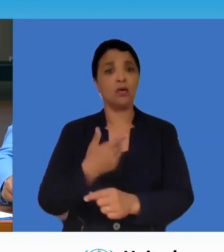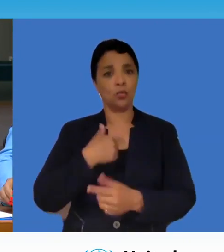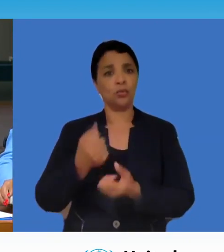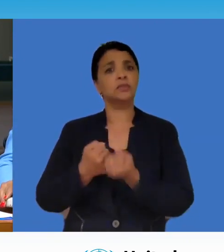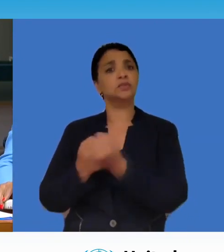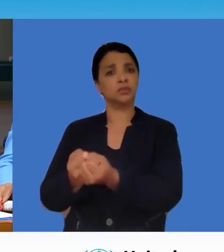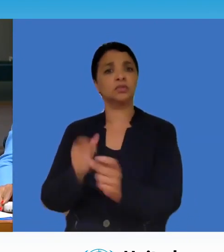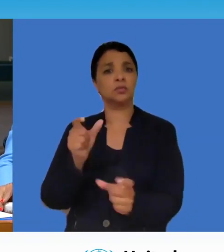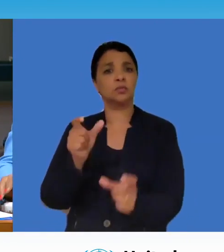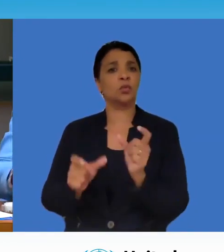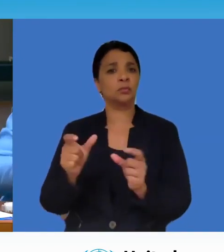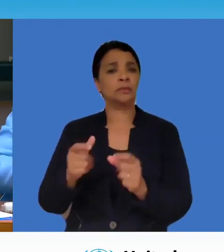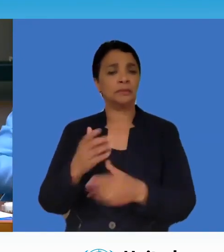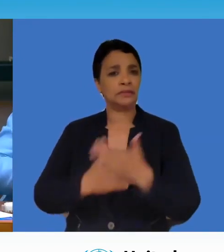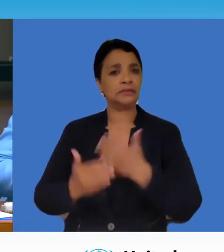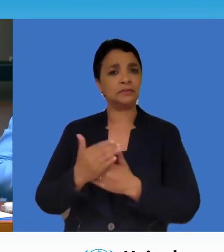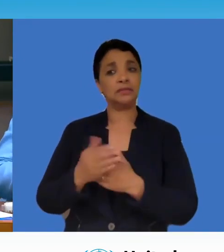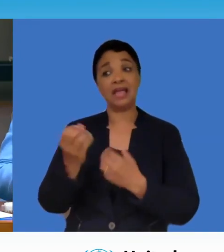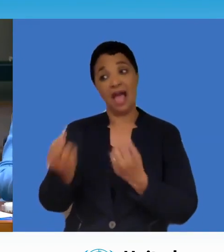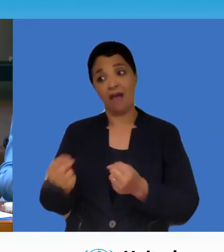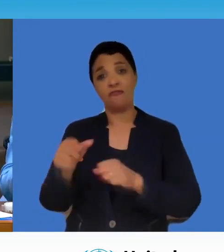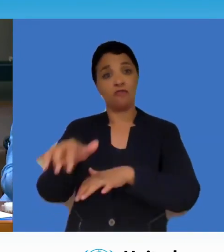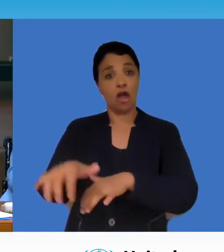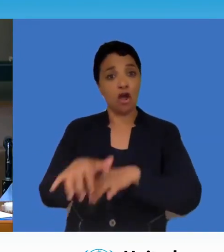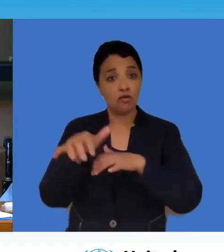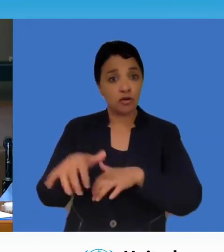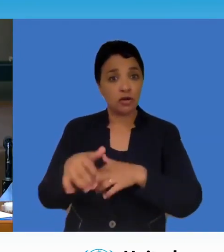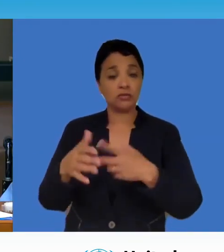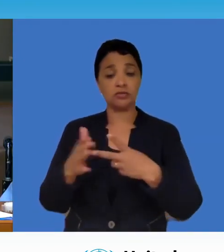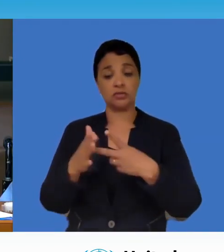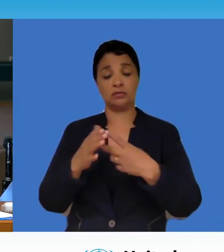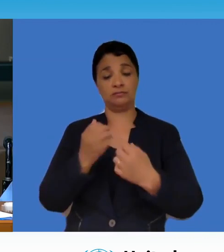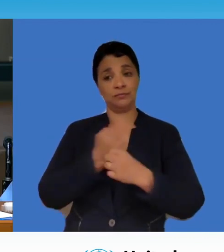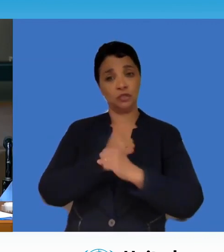support persons with disabilities by providing sustainable agricultural opportunities food